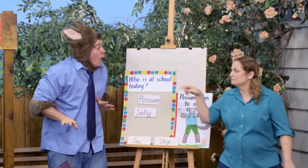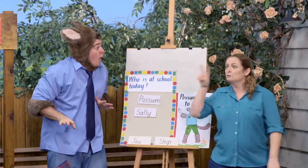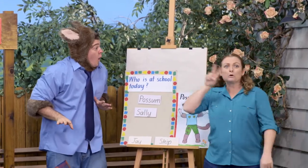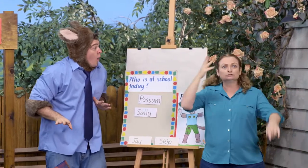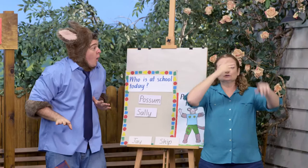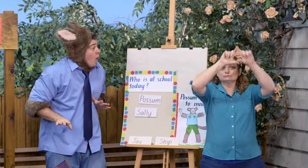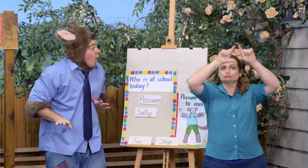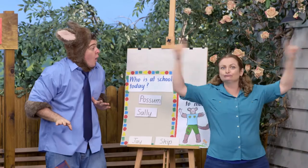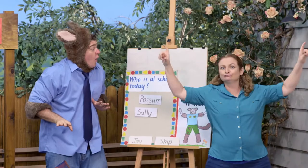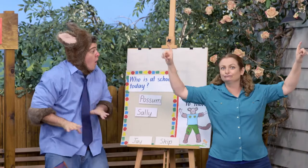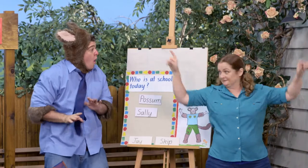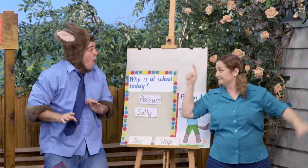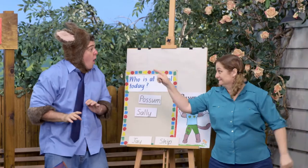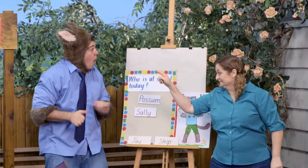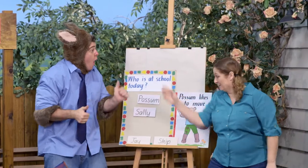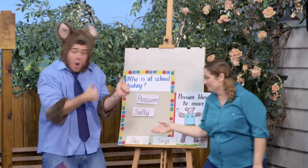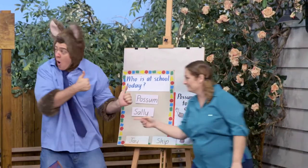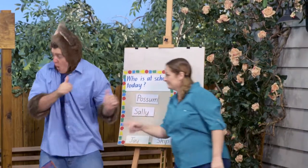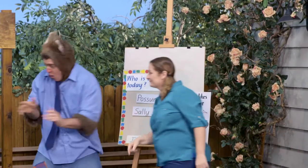First I want you to have a look at the sign. OK.